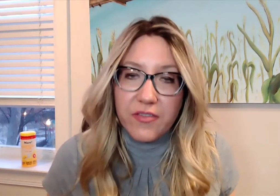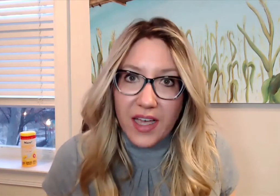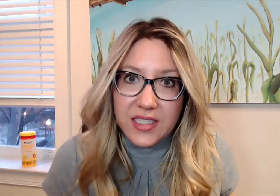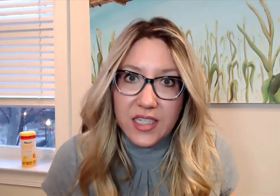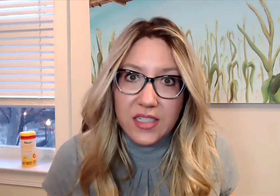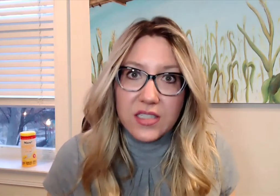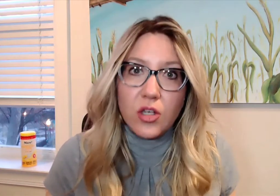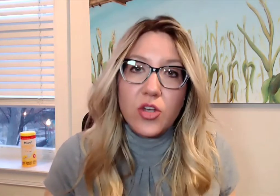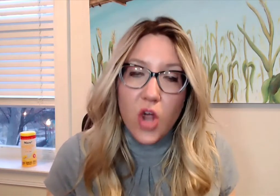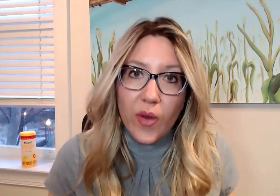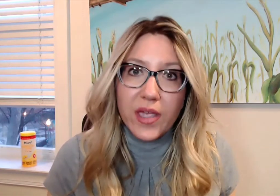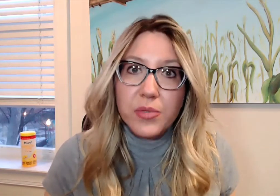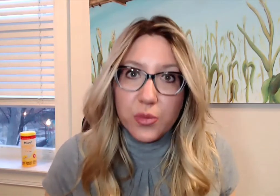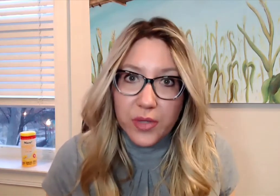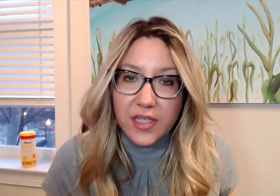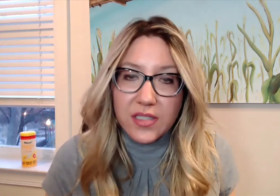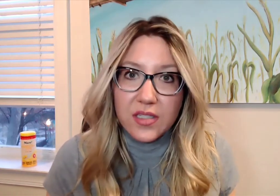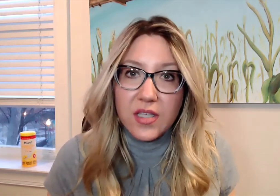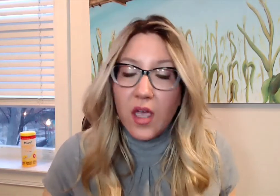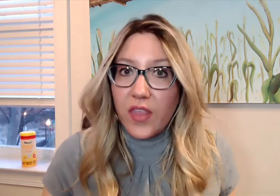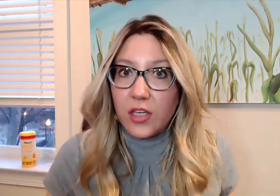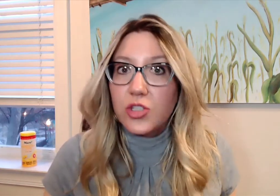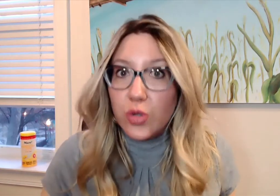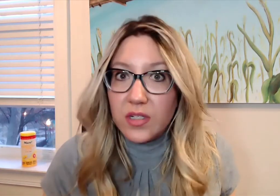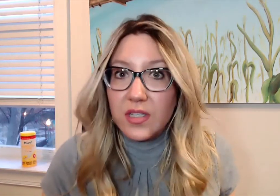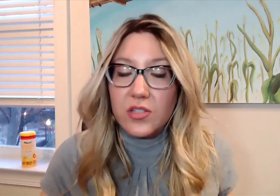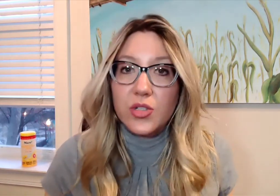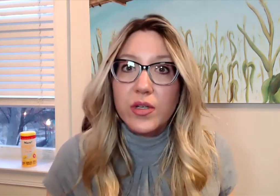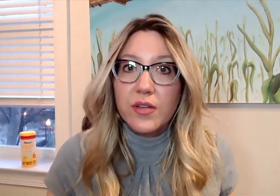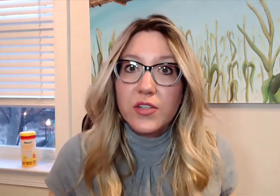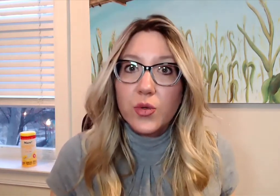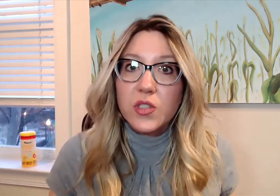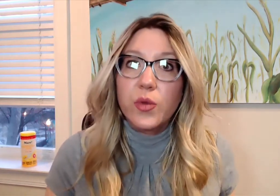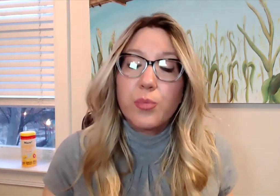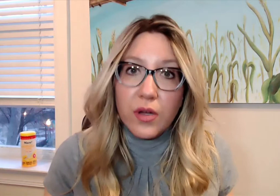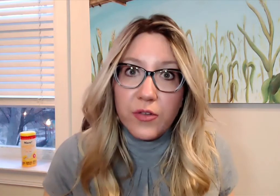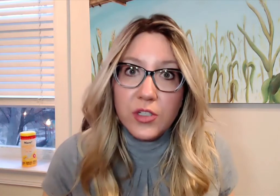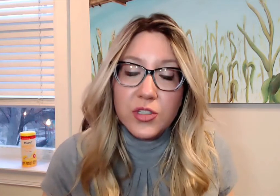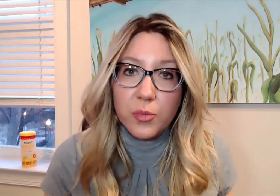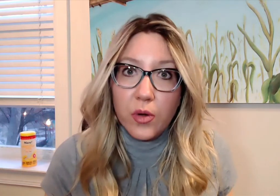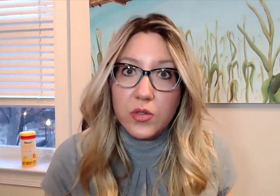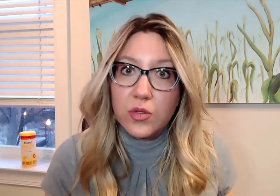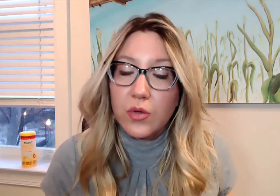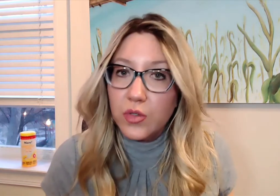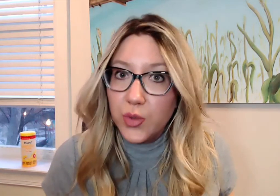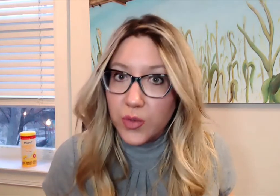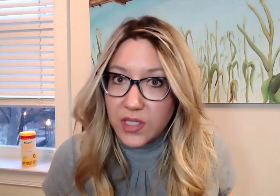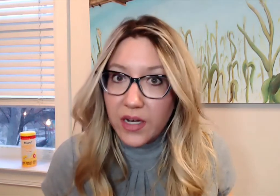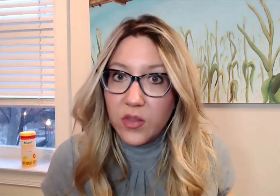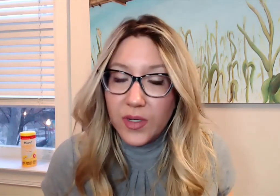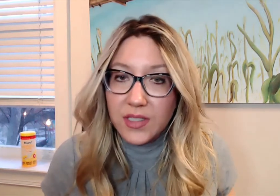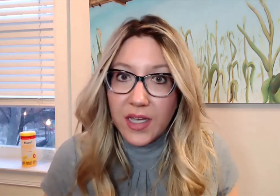DRIP, DRIP OF NEGATIVE STORIES